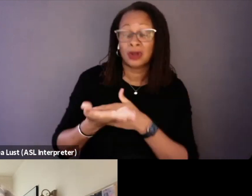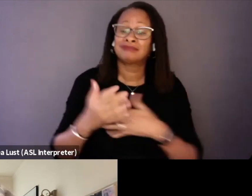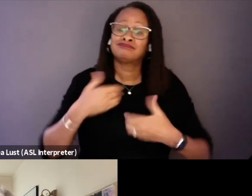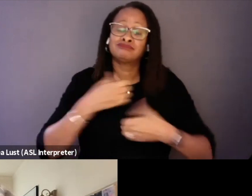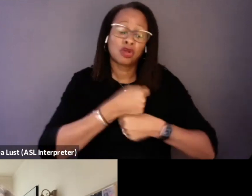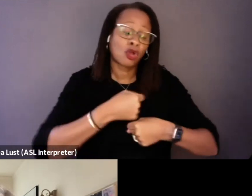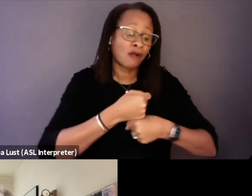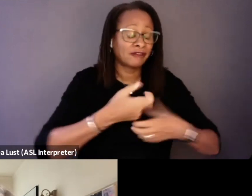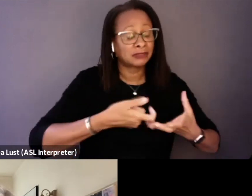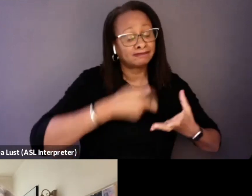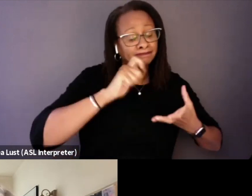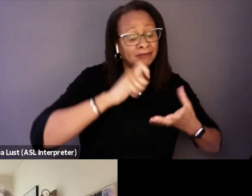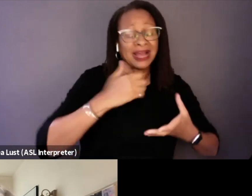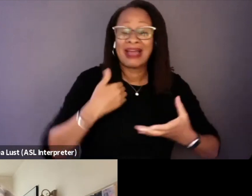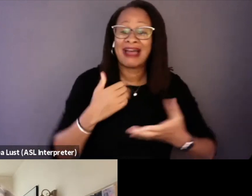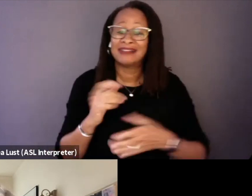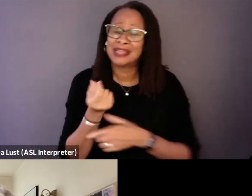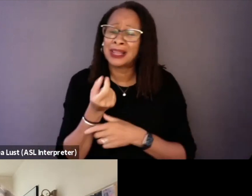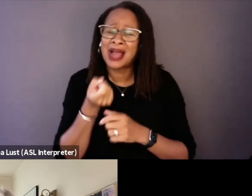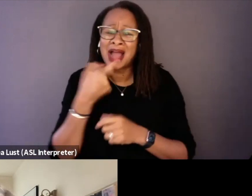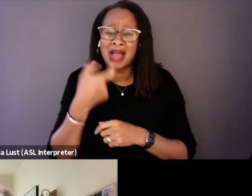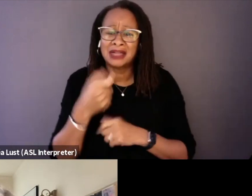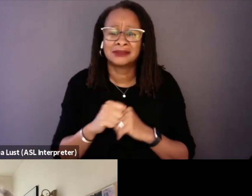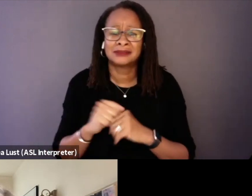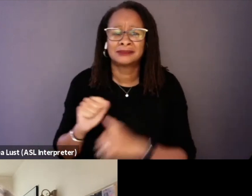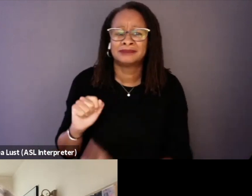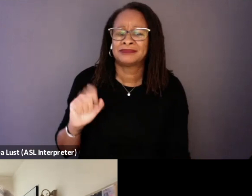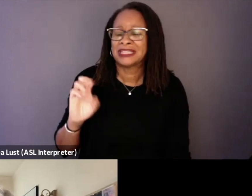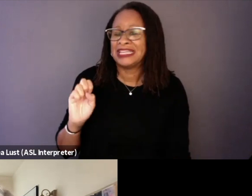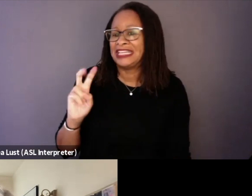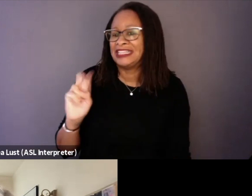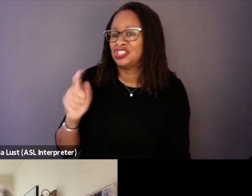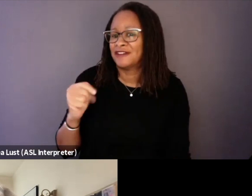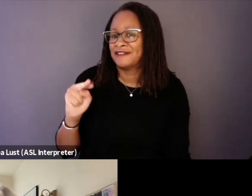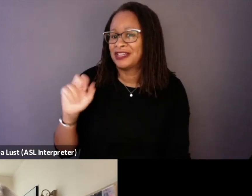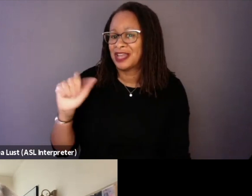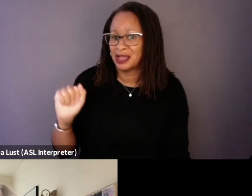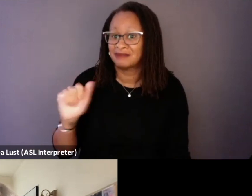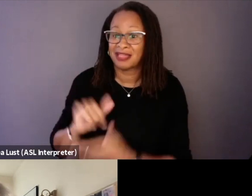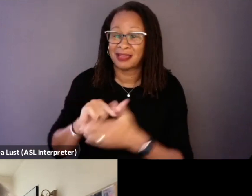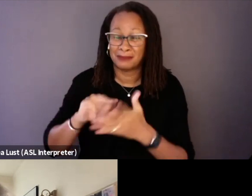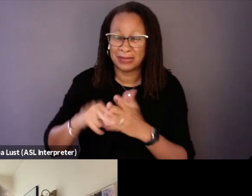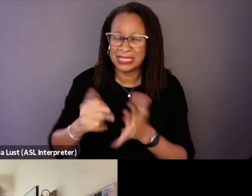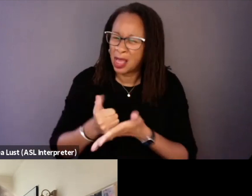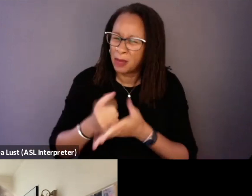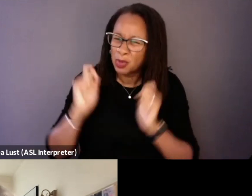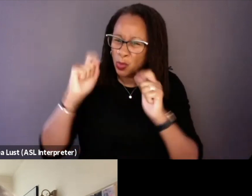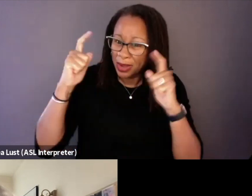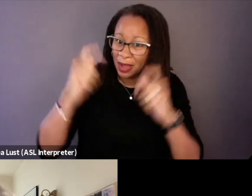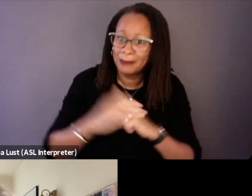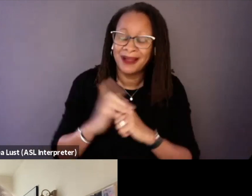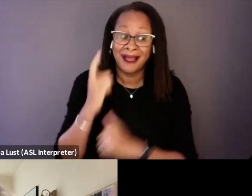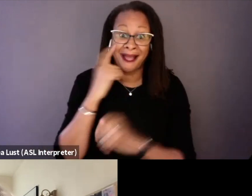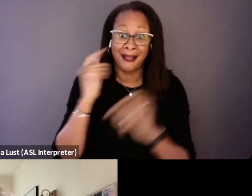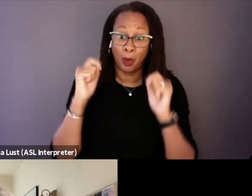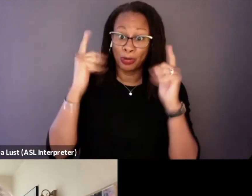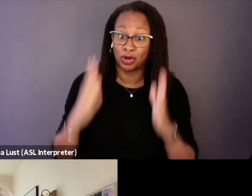he has a little chat, he call it a jebena, jebena, which is the eye opener. And then you the farmer would work,